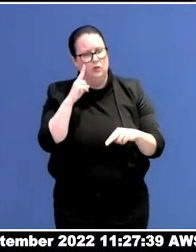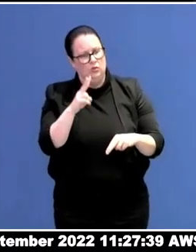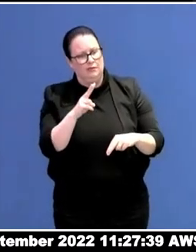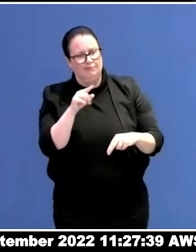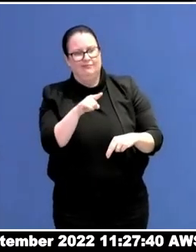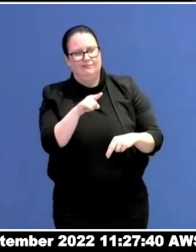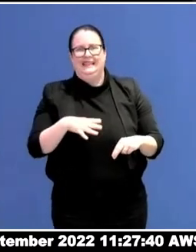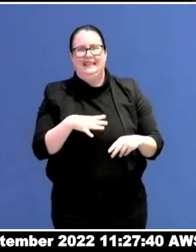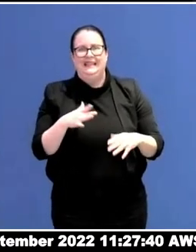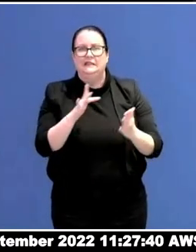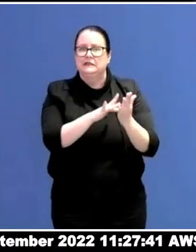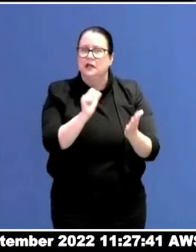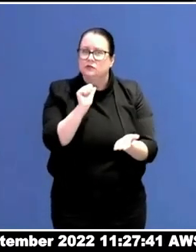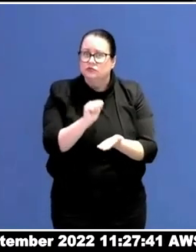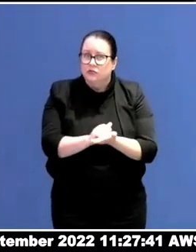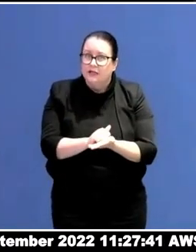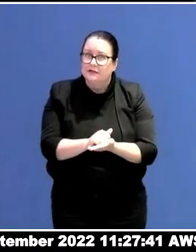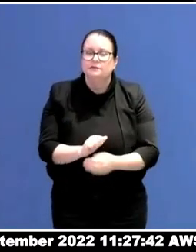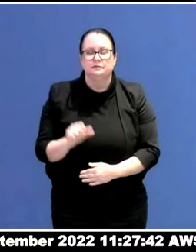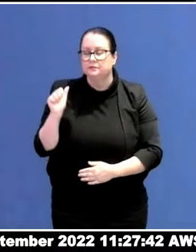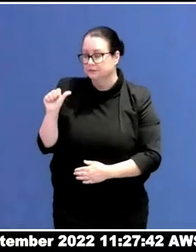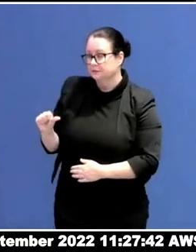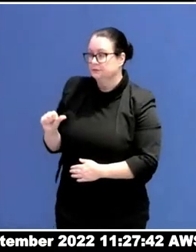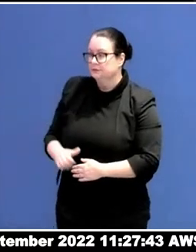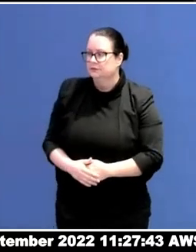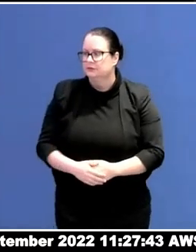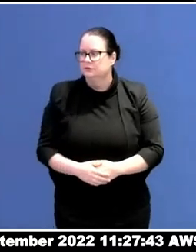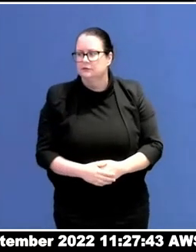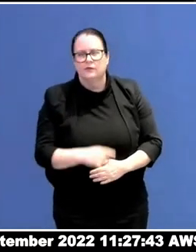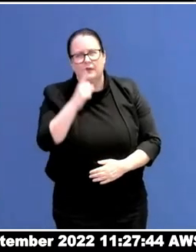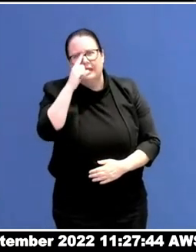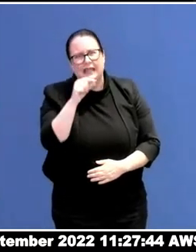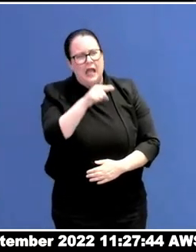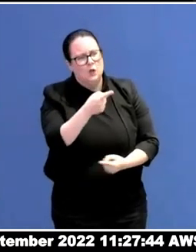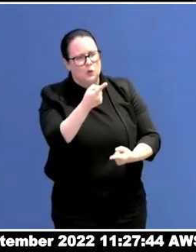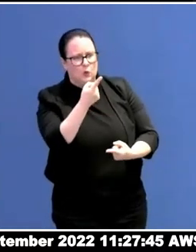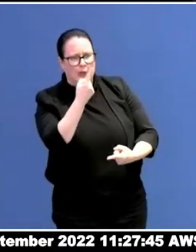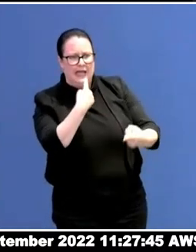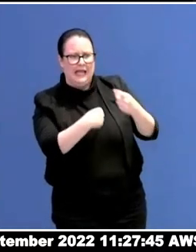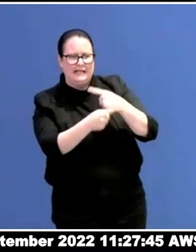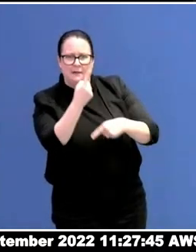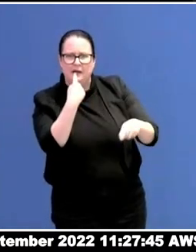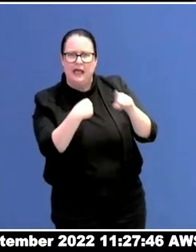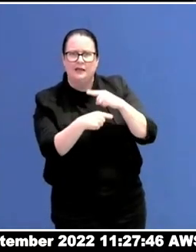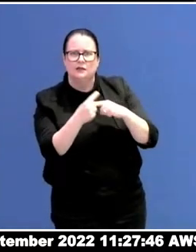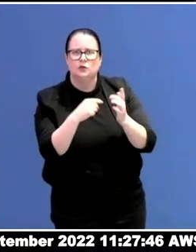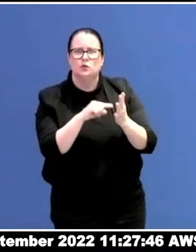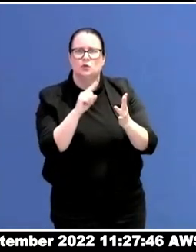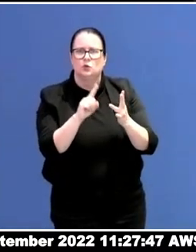appropriate? MS KRAKOUER: That's correct. MS McMAHON: Can you just explain to the Commissioners and wider audience about the